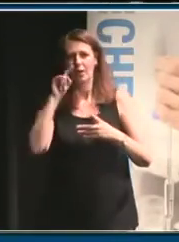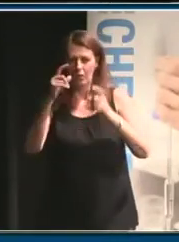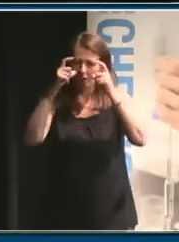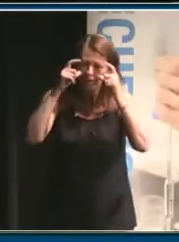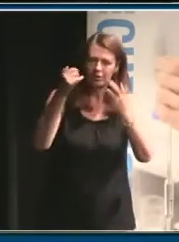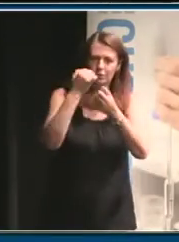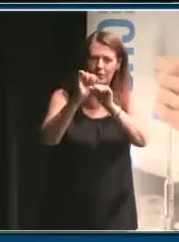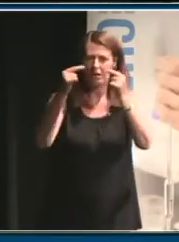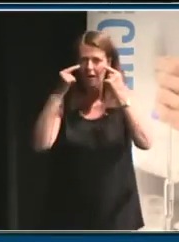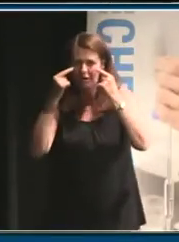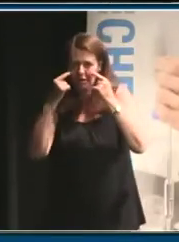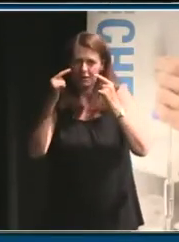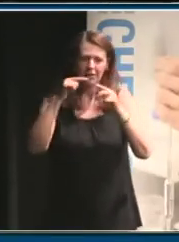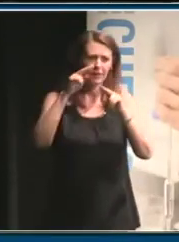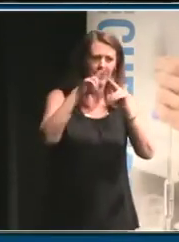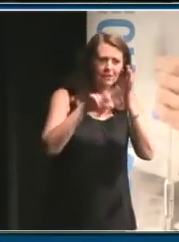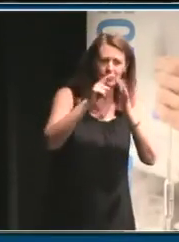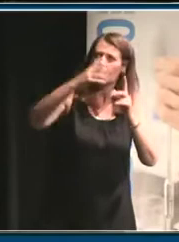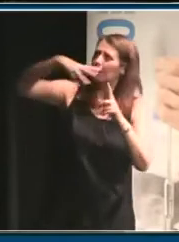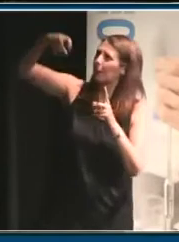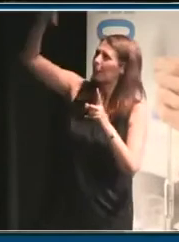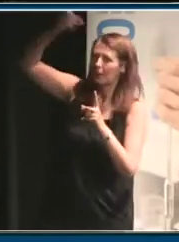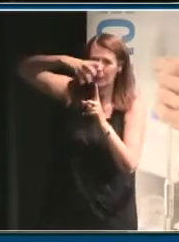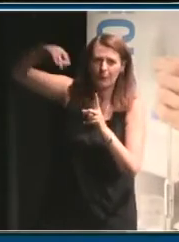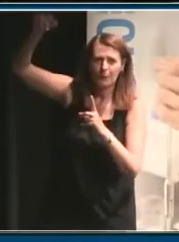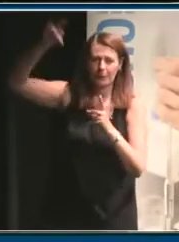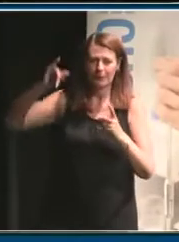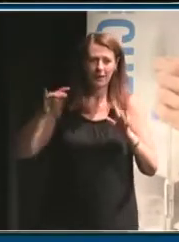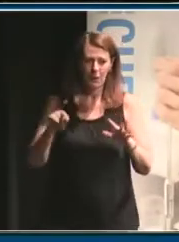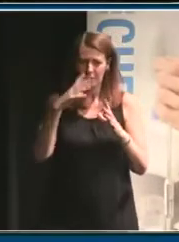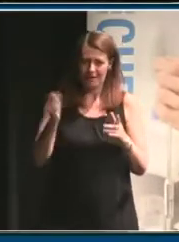we'll put filters and smoke stacks to protect the air, the land and the sea. We got it covered!